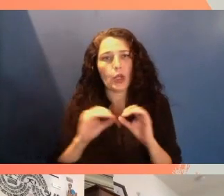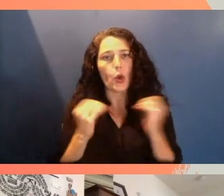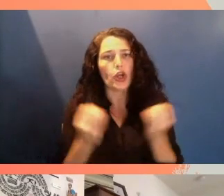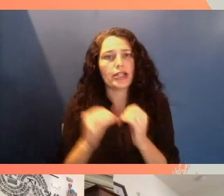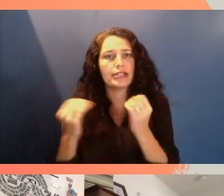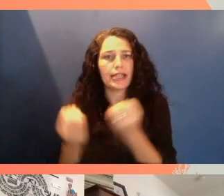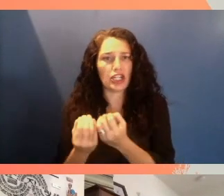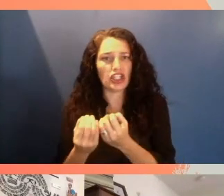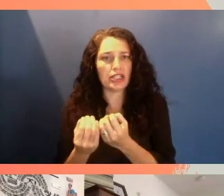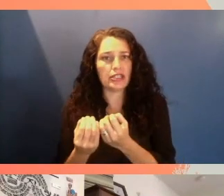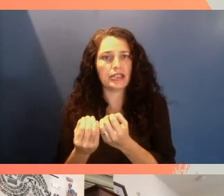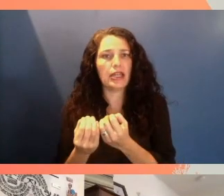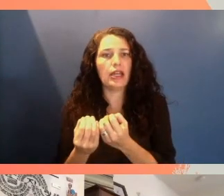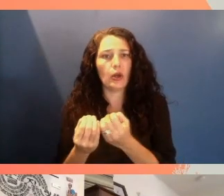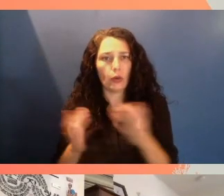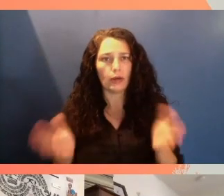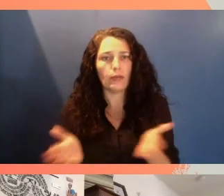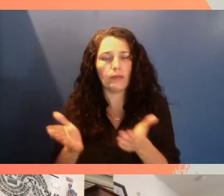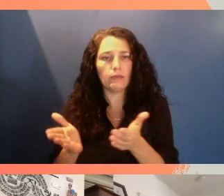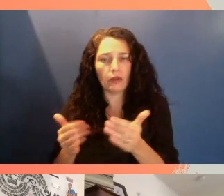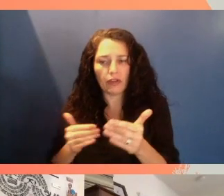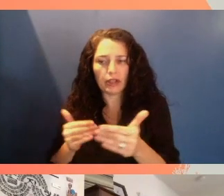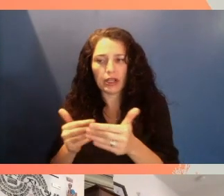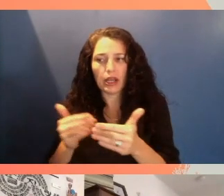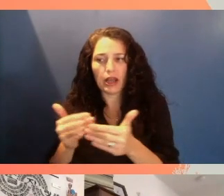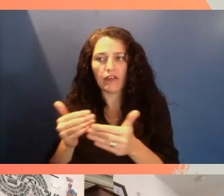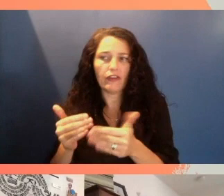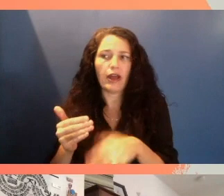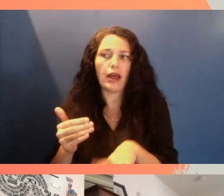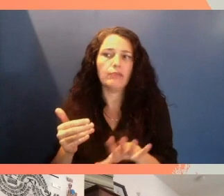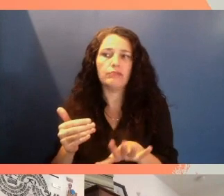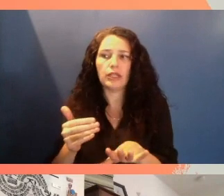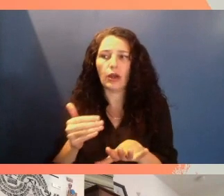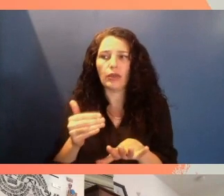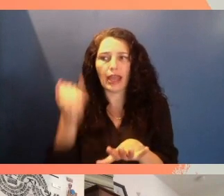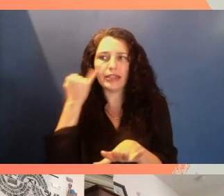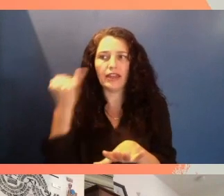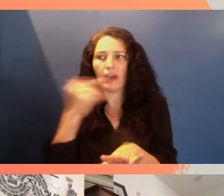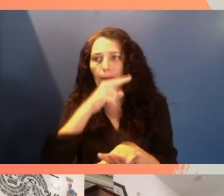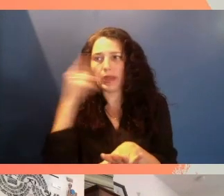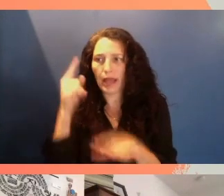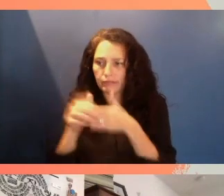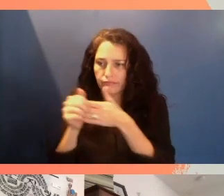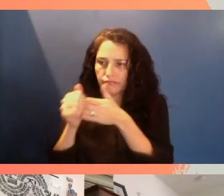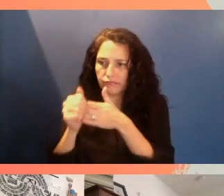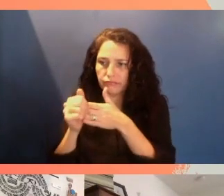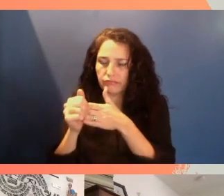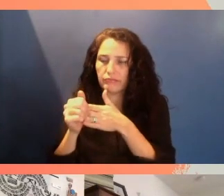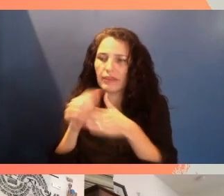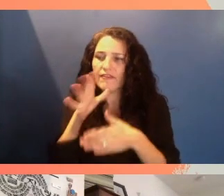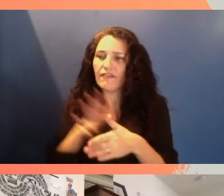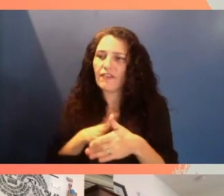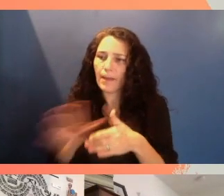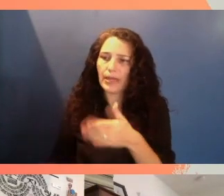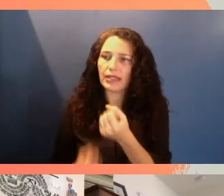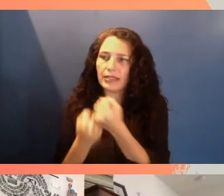towards this idea of a black queer feminist lens. And the idea that if you center the folks, spread this on the margins, then when they get free,